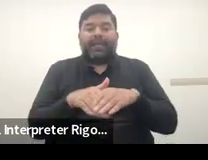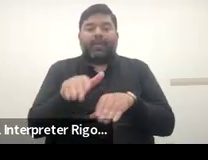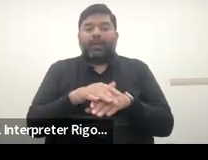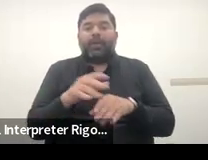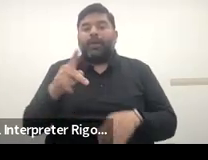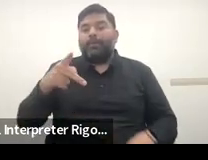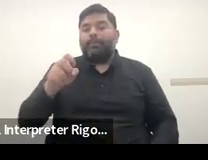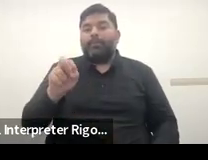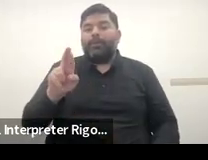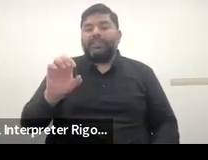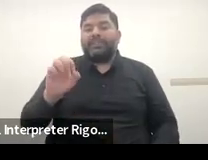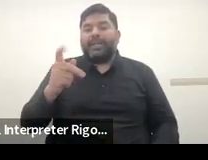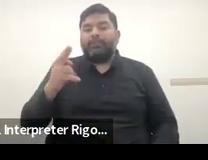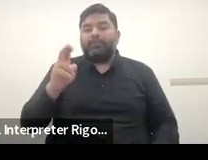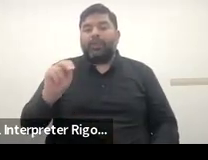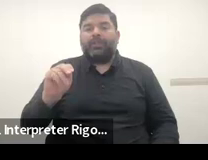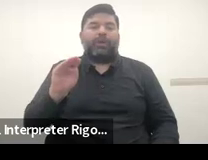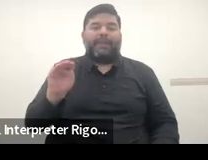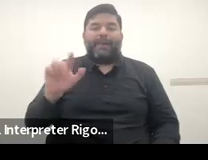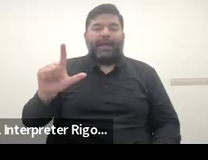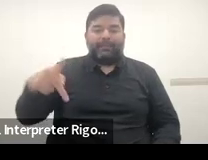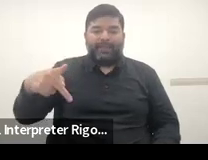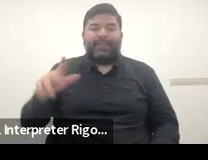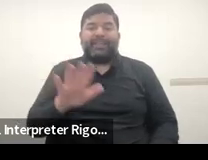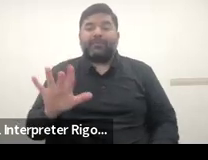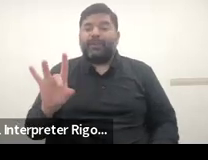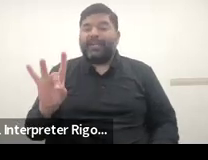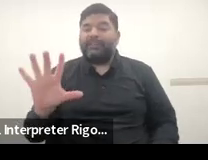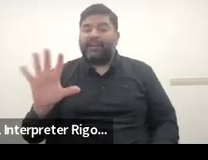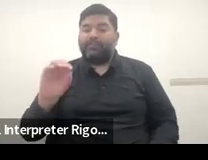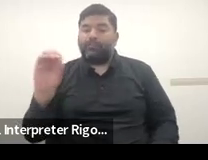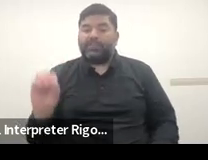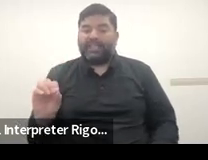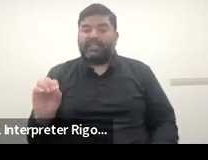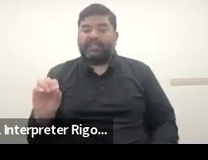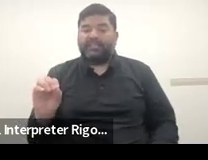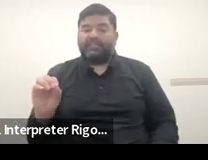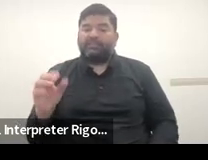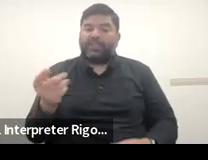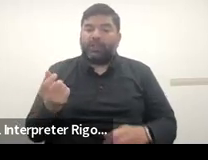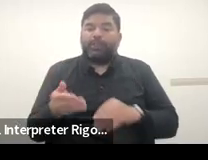and that gets 85% accuracy, so a little bit more. But this is really exciting because